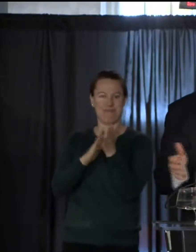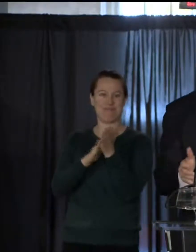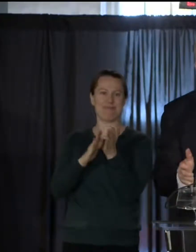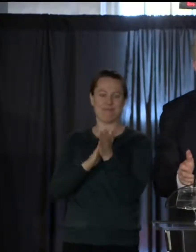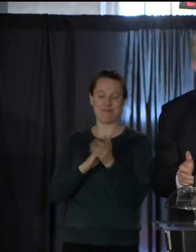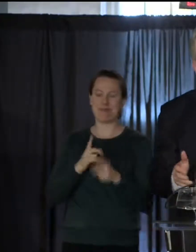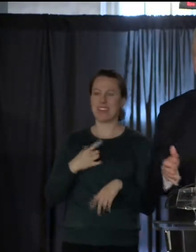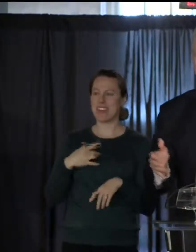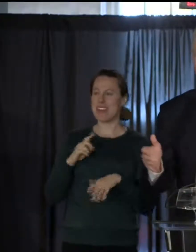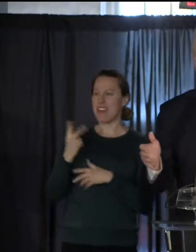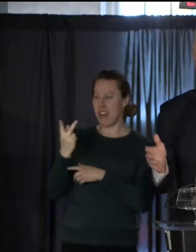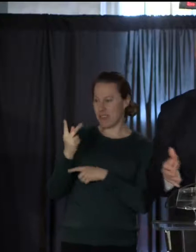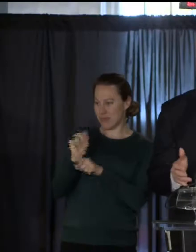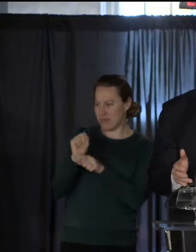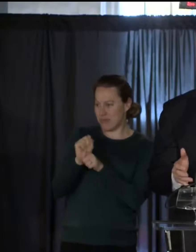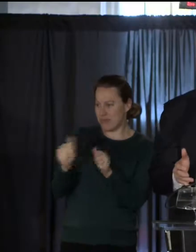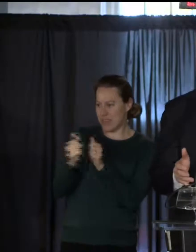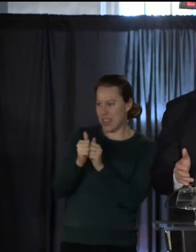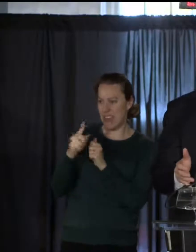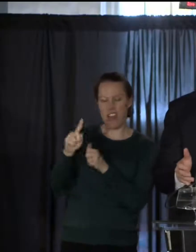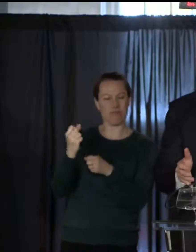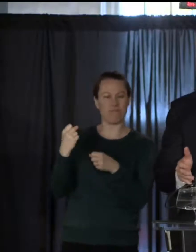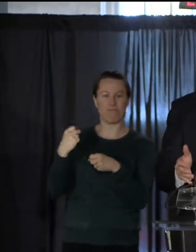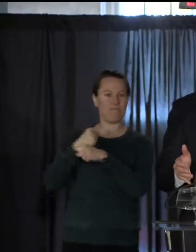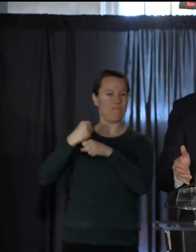WORK WITH HER AND SHE IS A FIGHTER ON EVERY ISSUE.